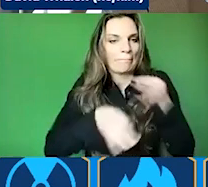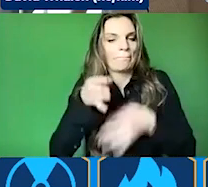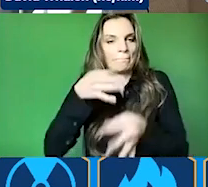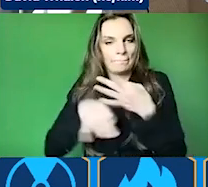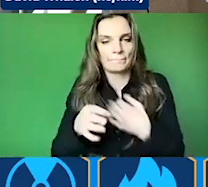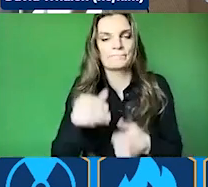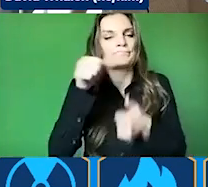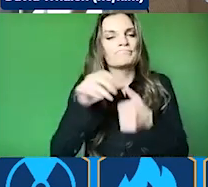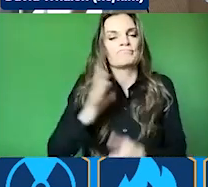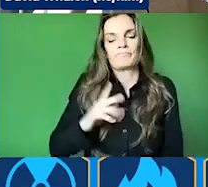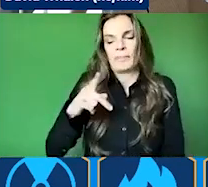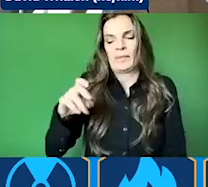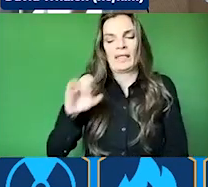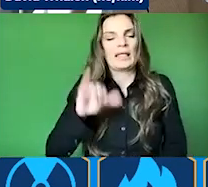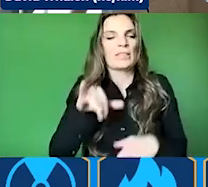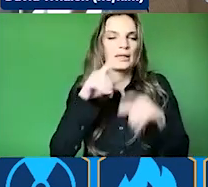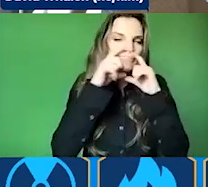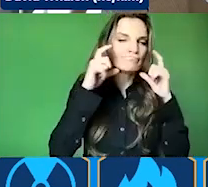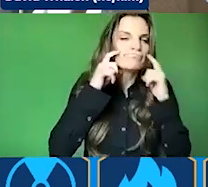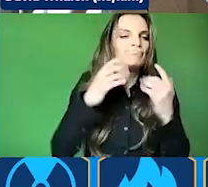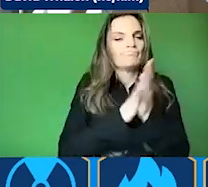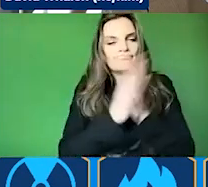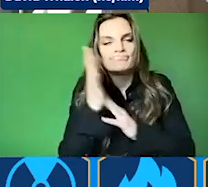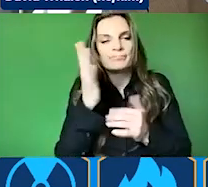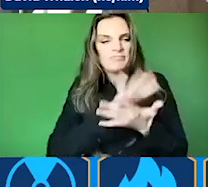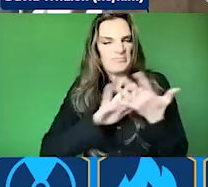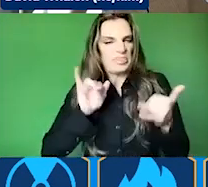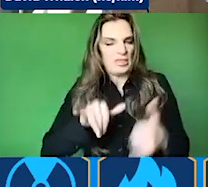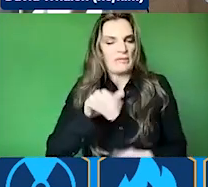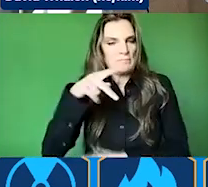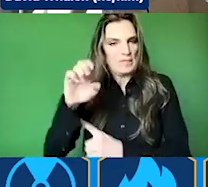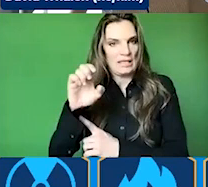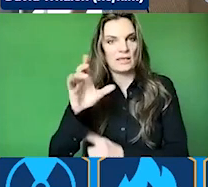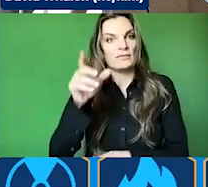PPE, personal protective equipment. You had healthcare professionals having to reuse